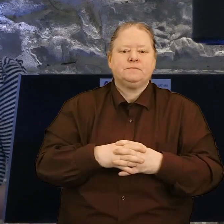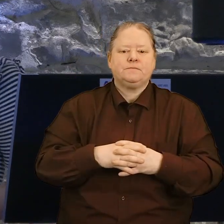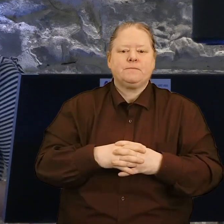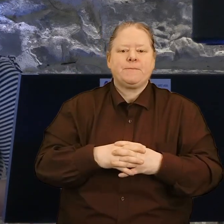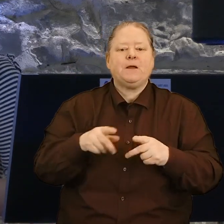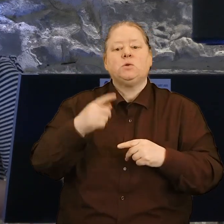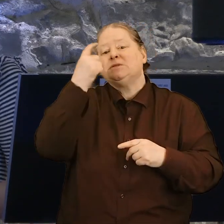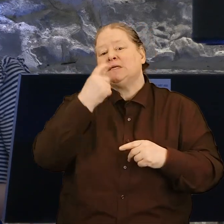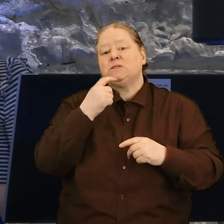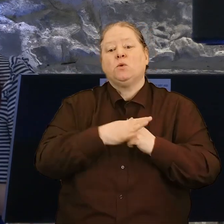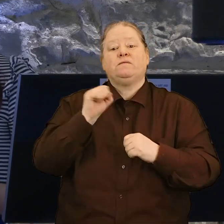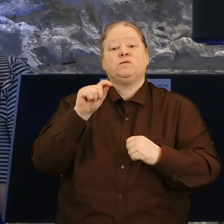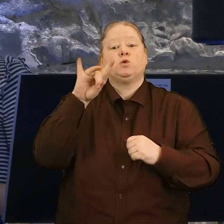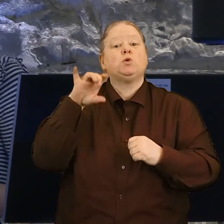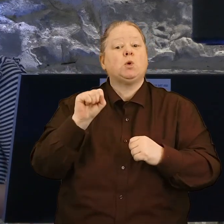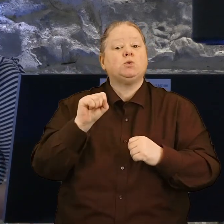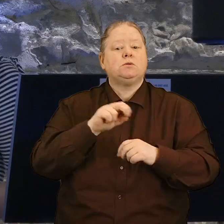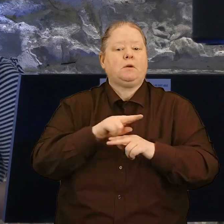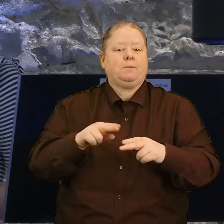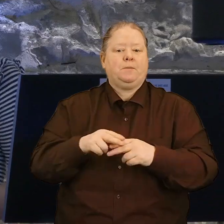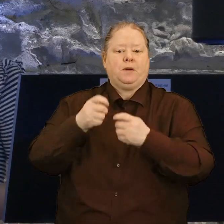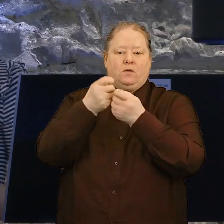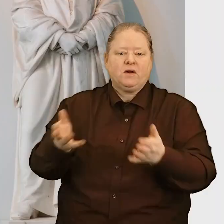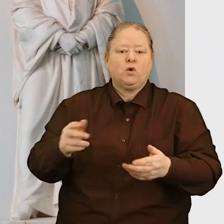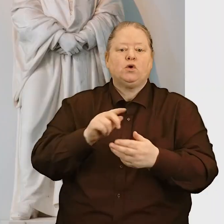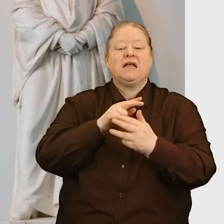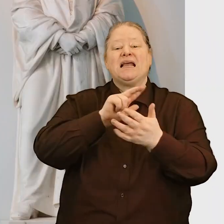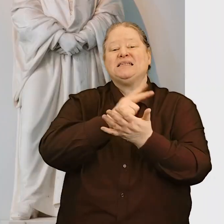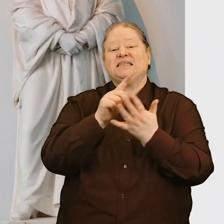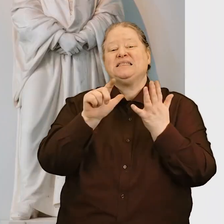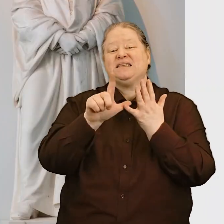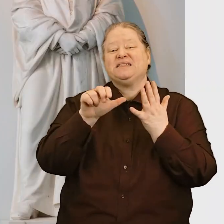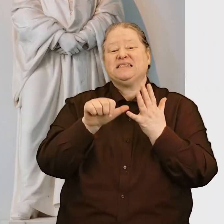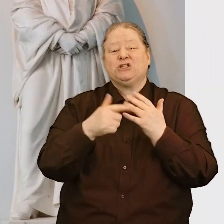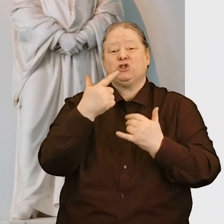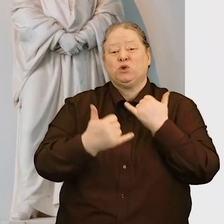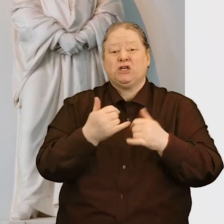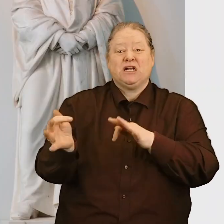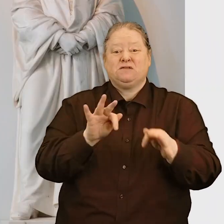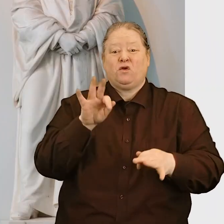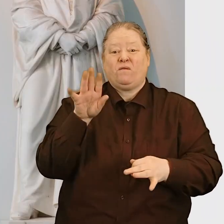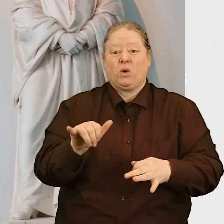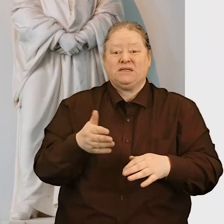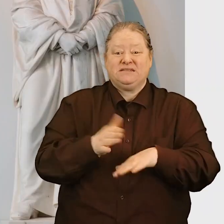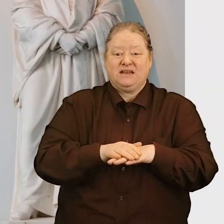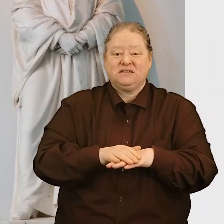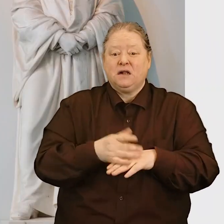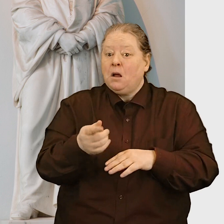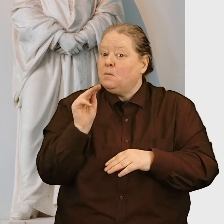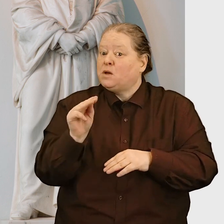So the this statue of Stokes would not be unveiled until 1876, two years after Foley's death. And it is possible that much of the work was completed by